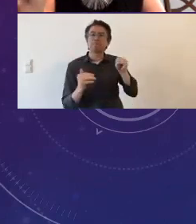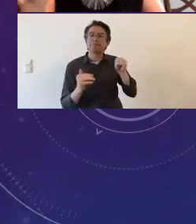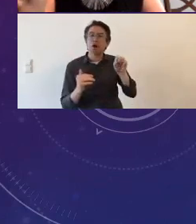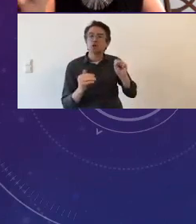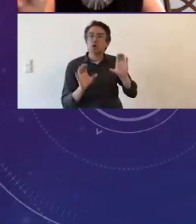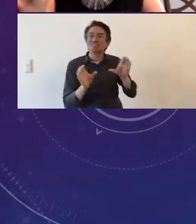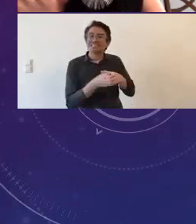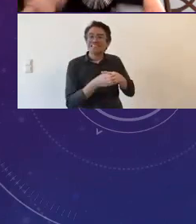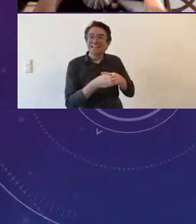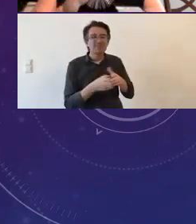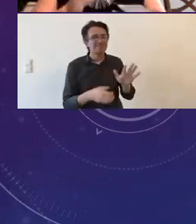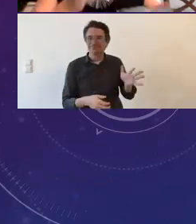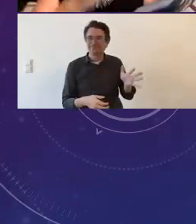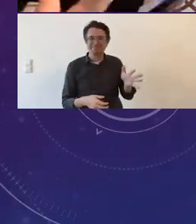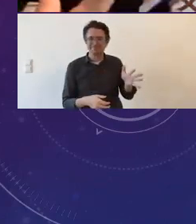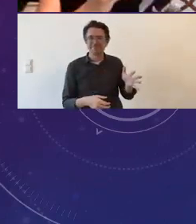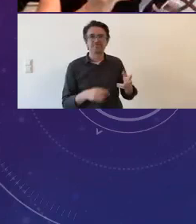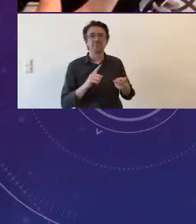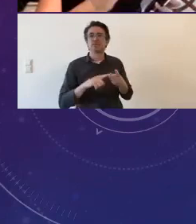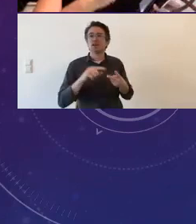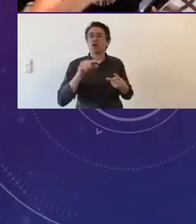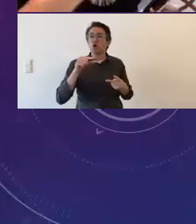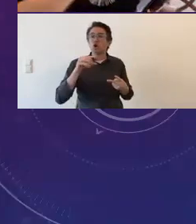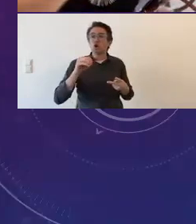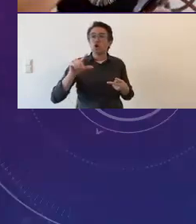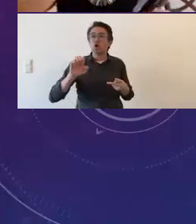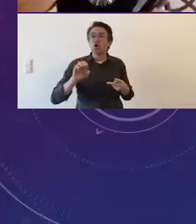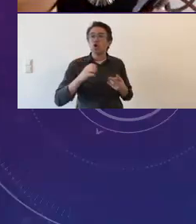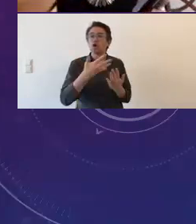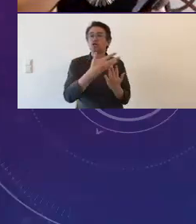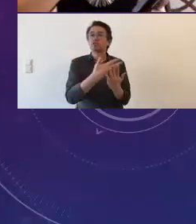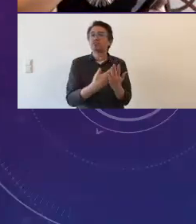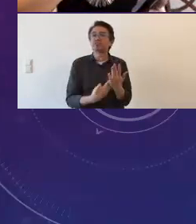me to see either unless you have the entire caption all across the screen and